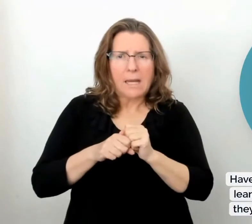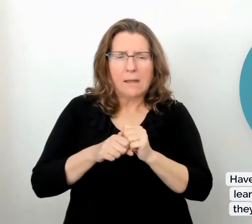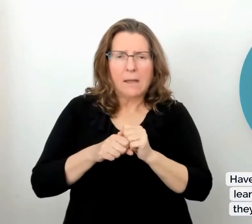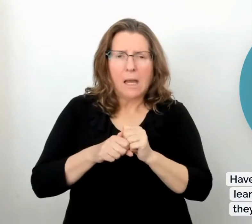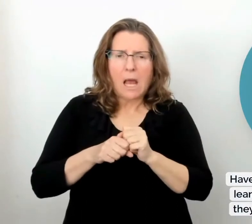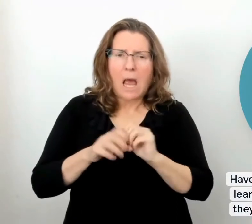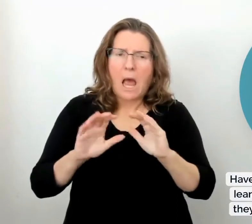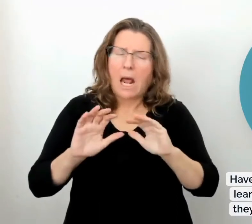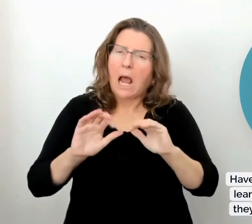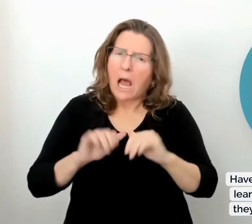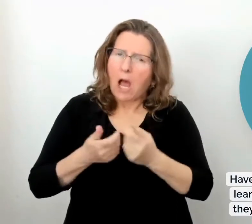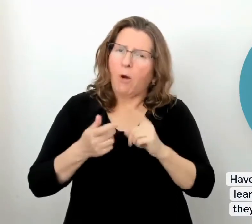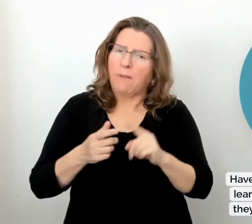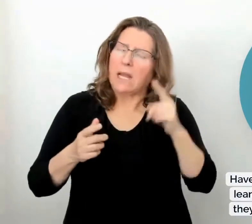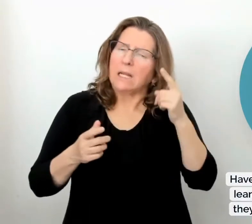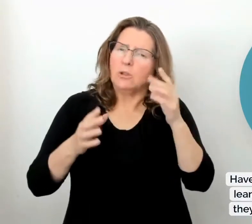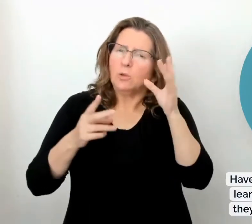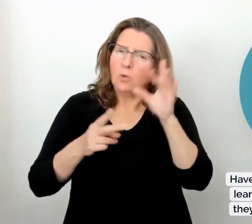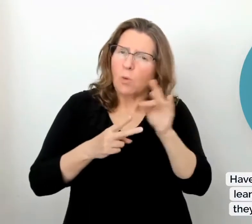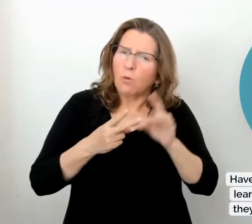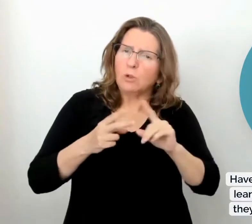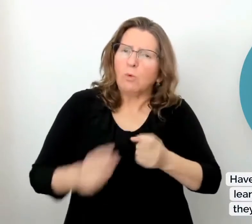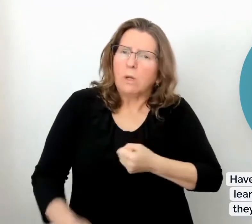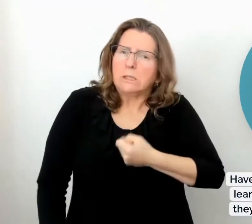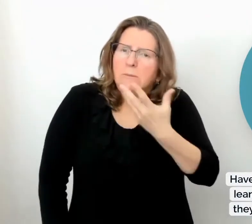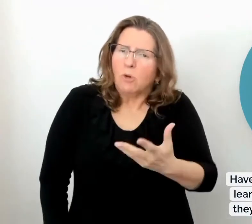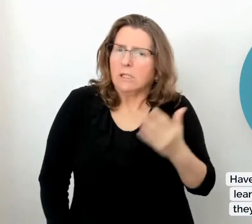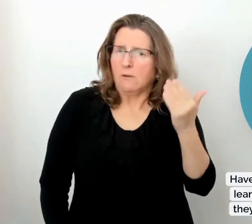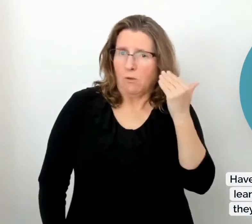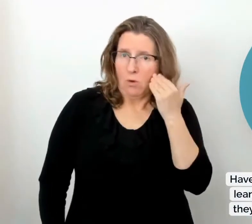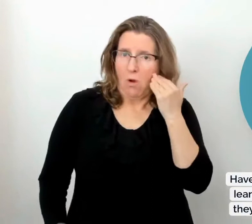Have the students considered the choices they made to express their knowledge?